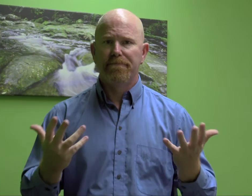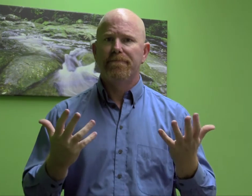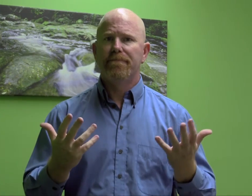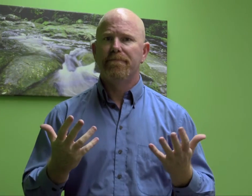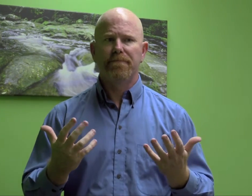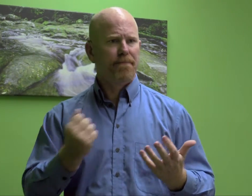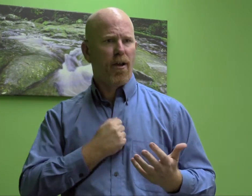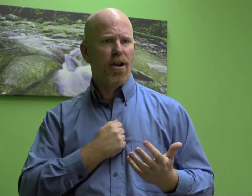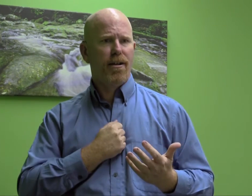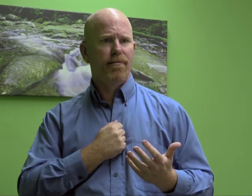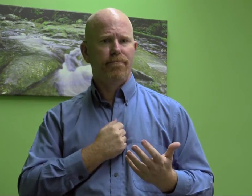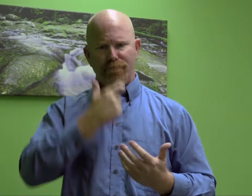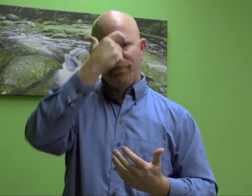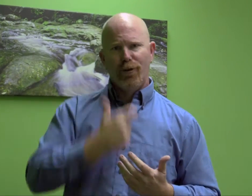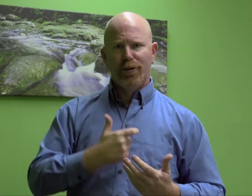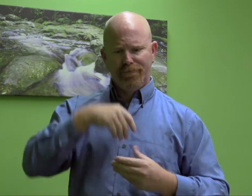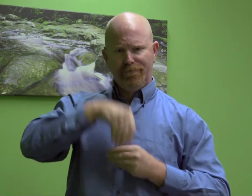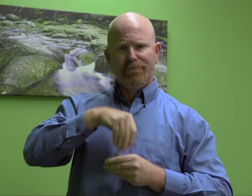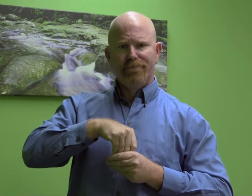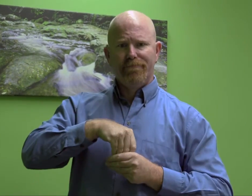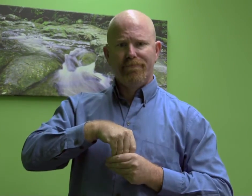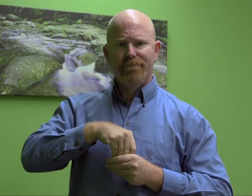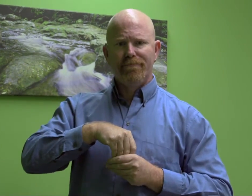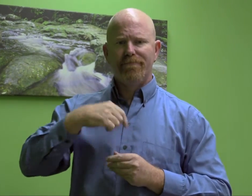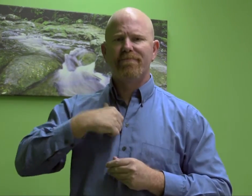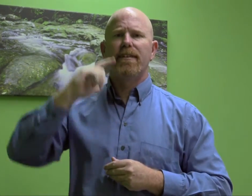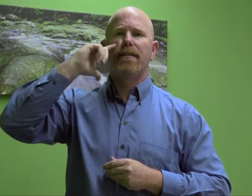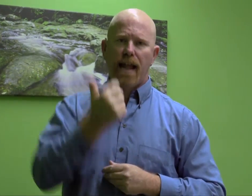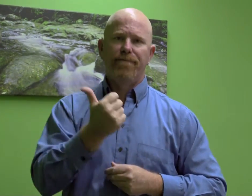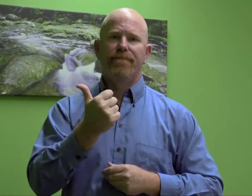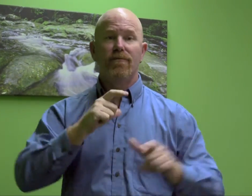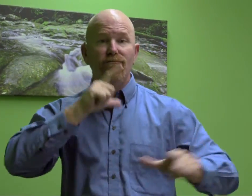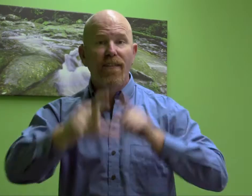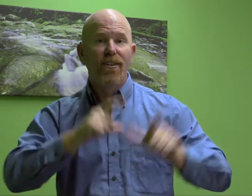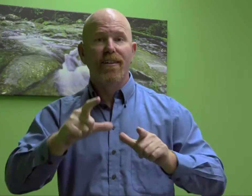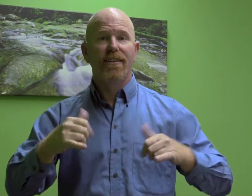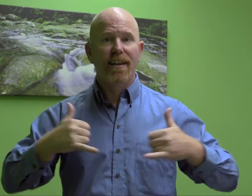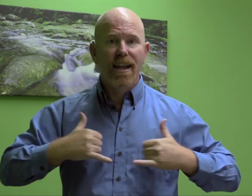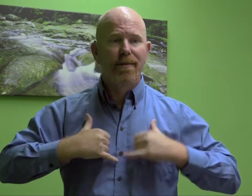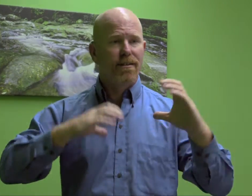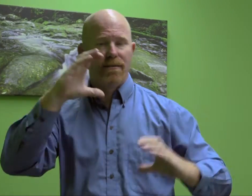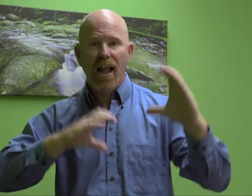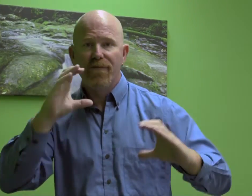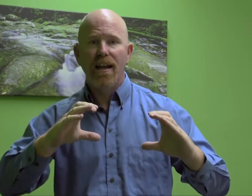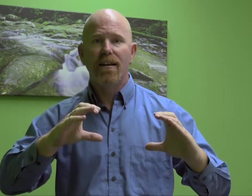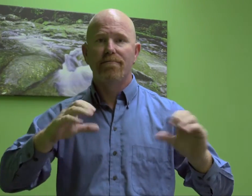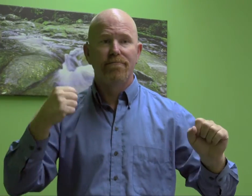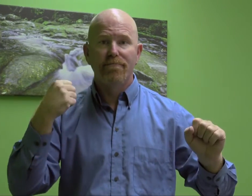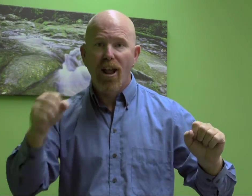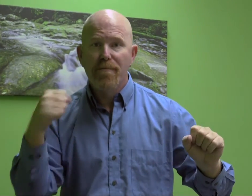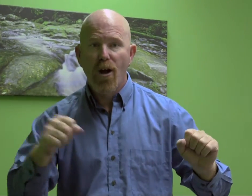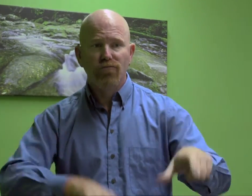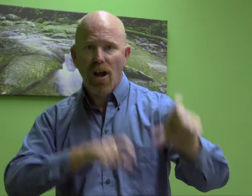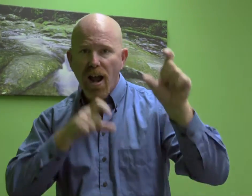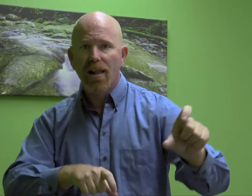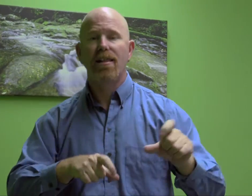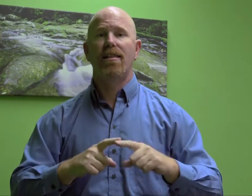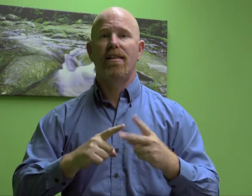Personally, I love travelling, camping, motorbike riding, trail riding,